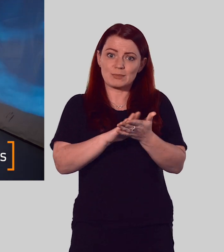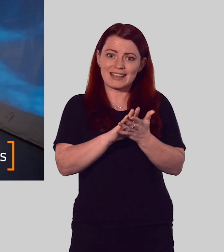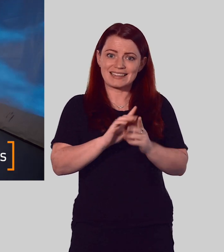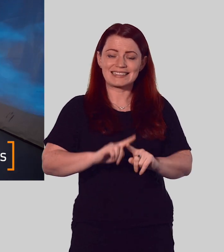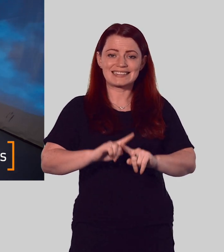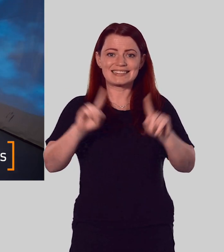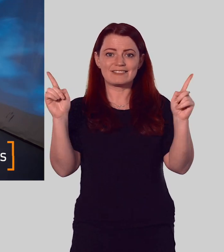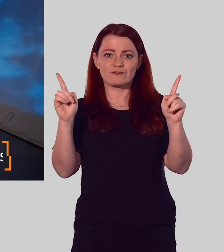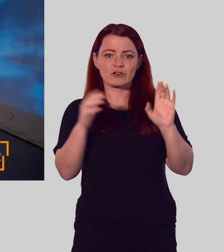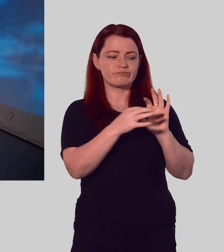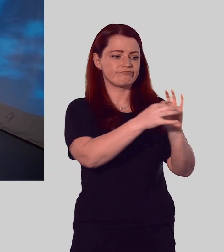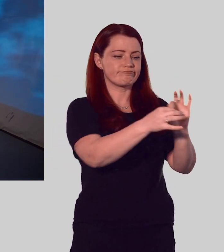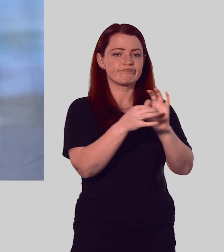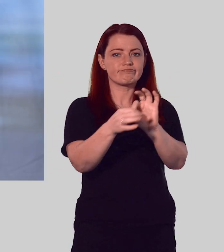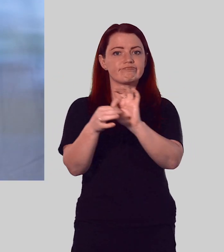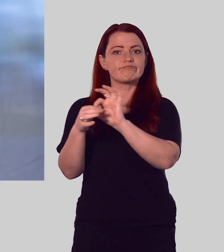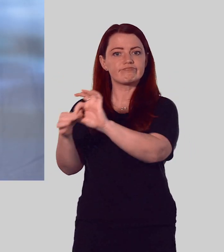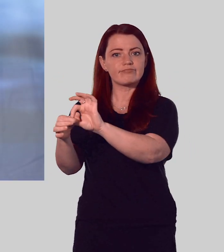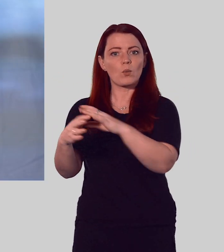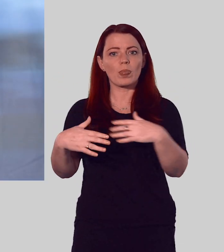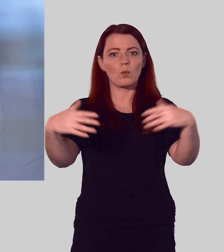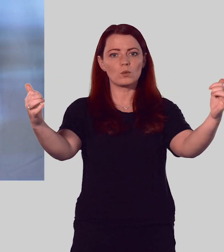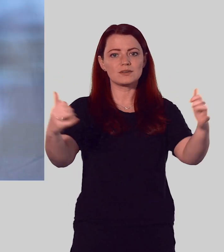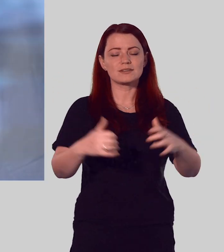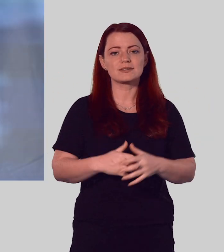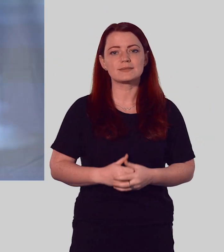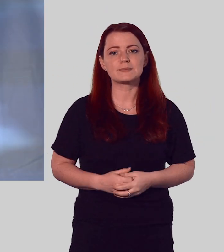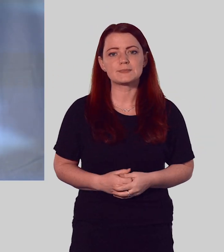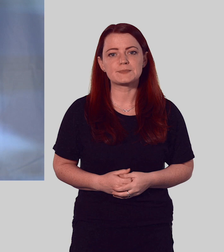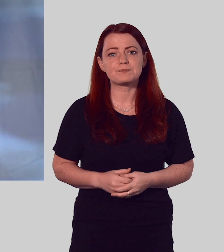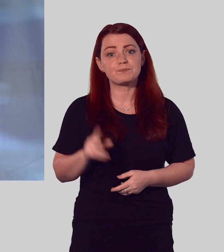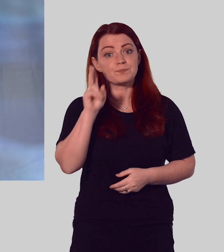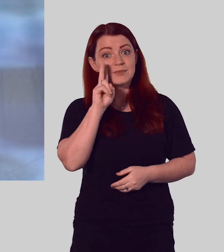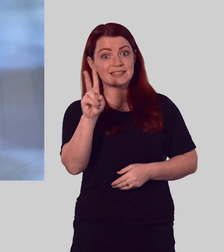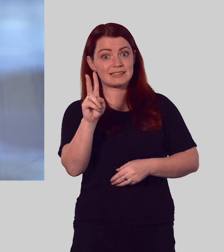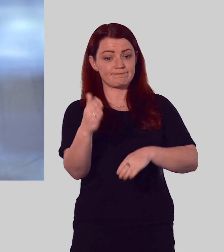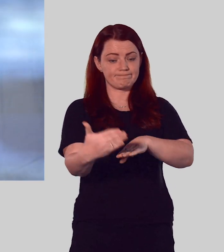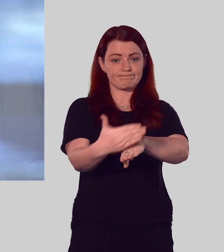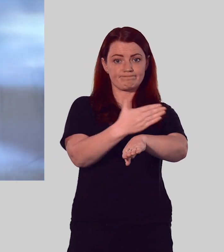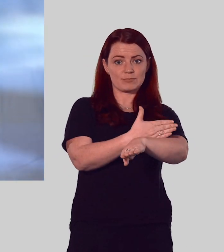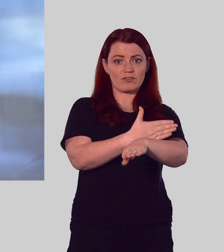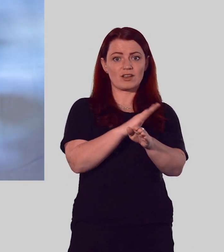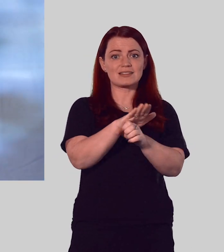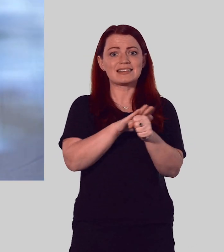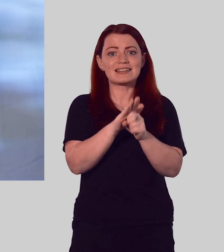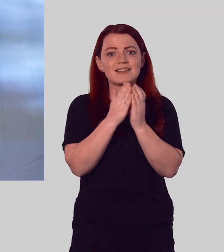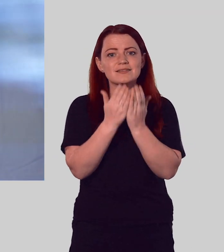audience. We've seen in the previous case study videos that a range of digital